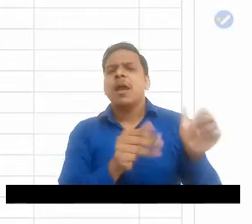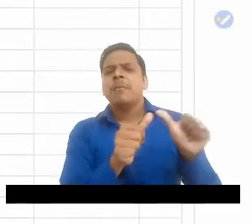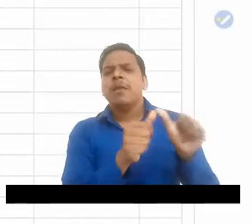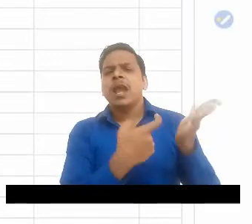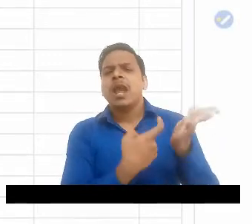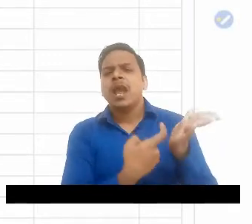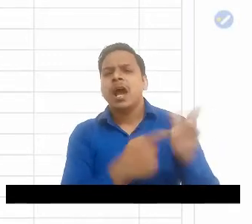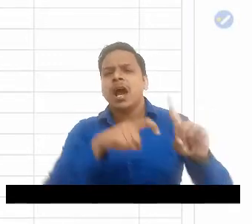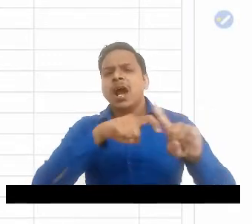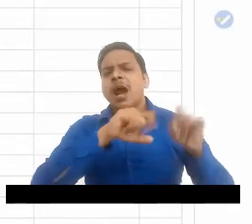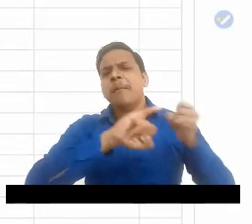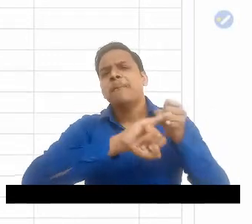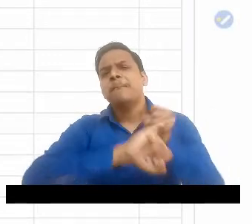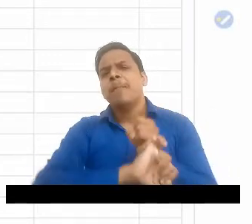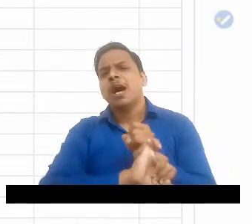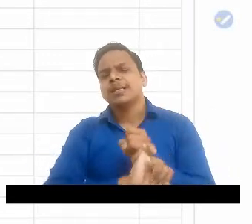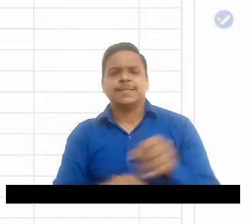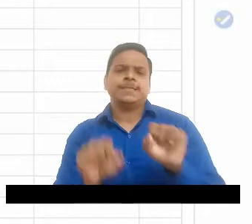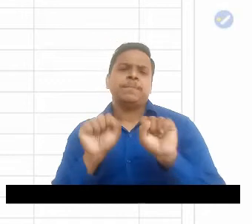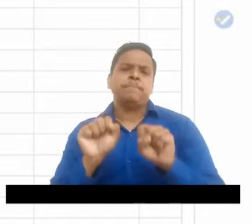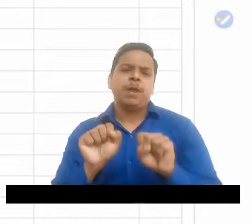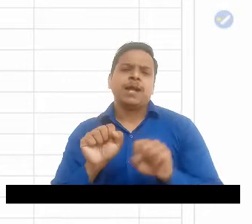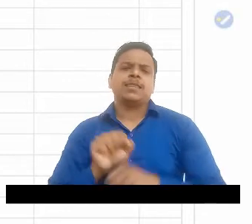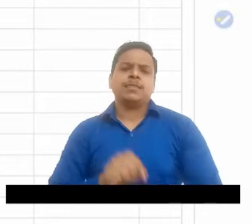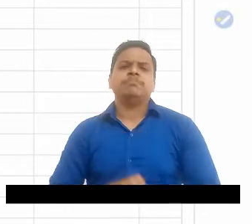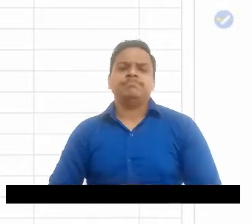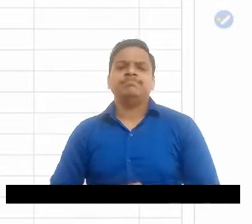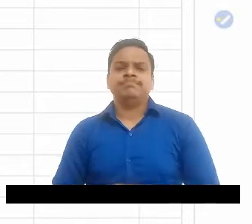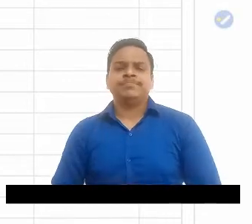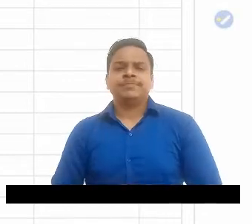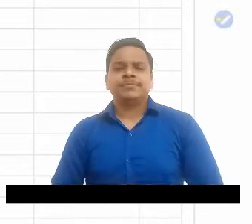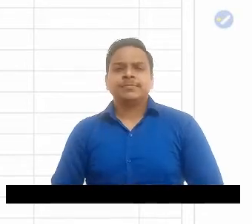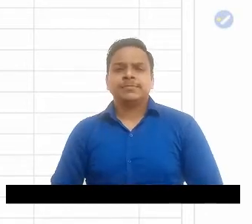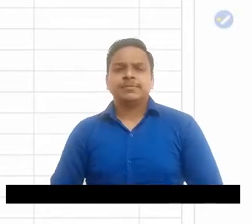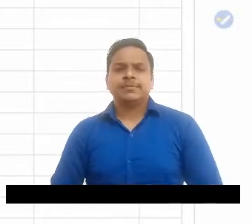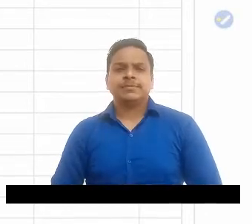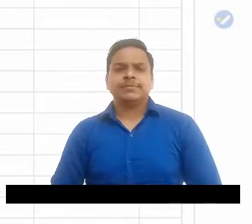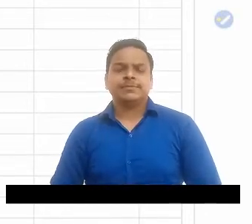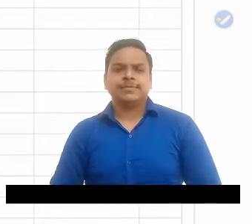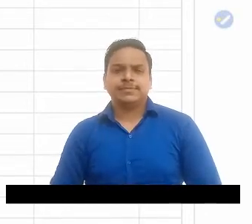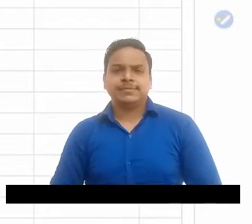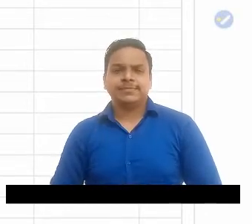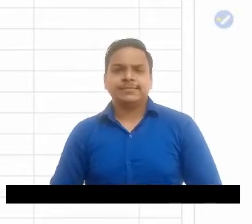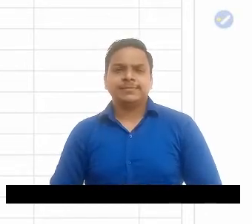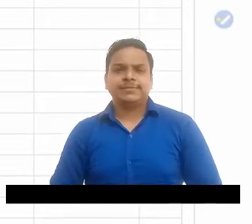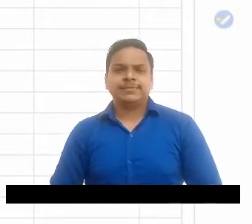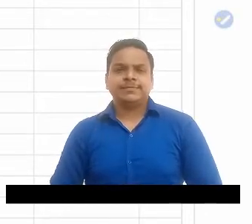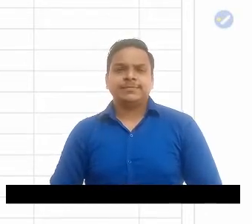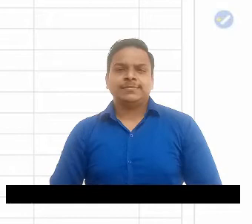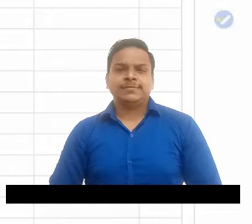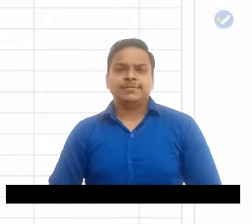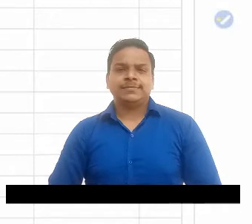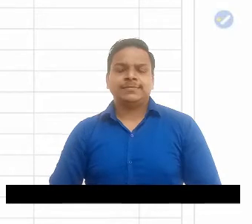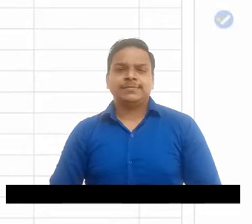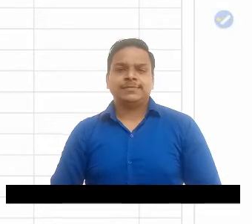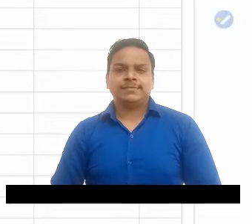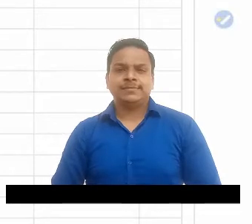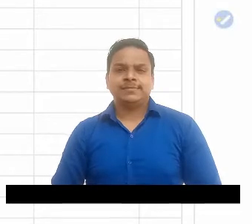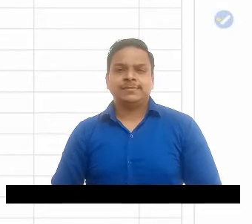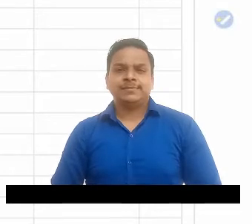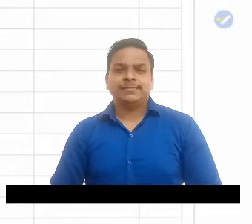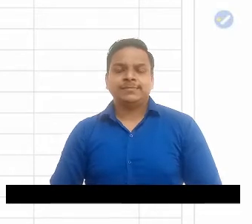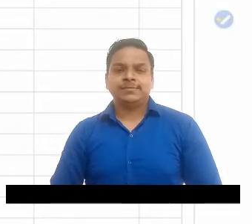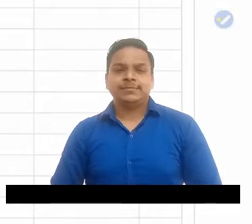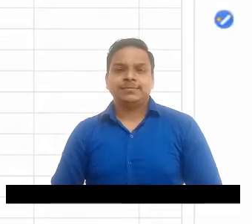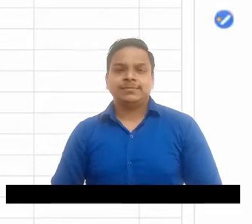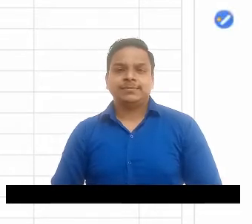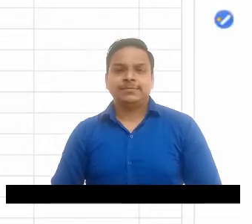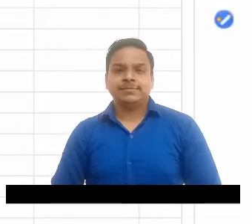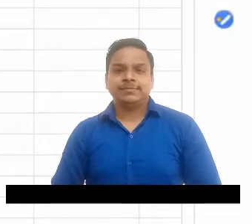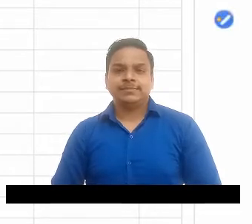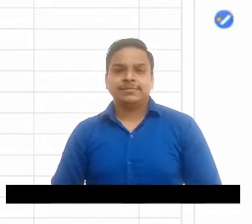name the spreadsheet as Marks. Now it says save to drive.